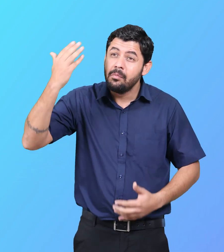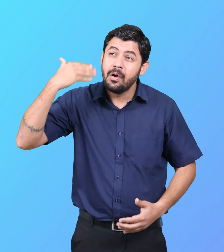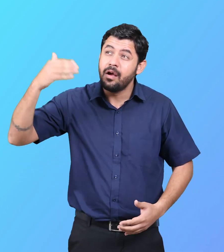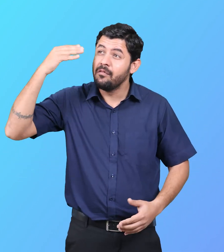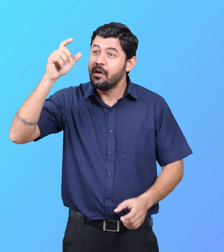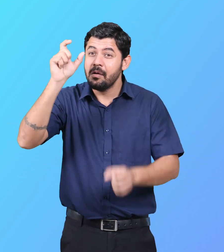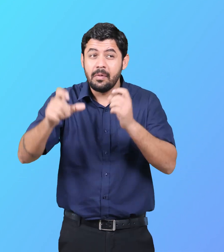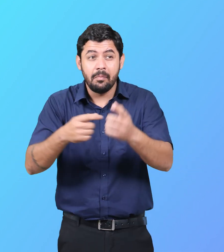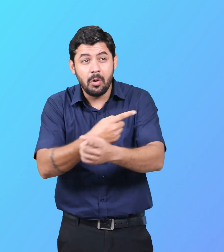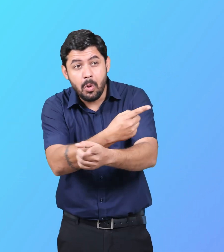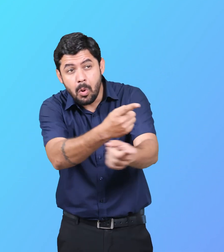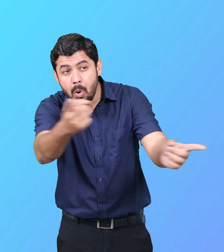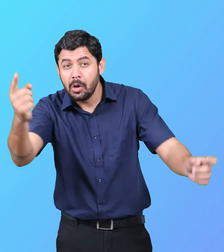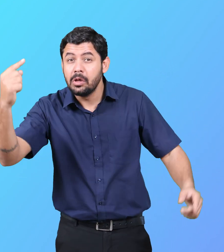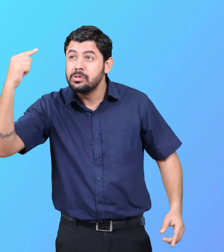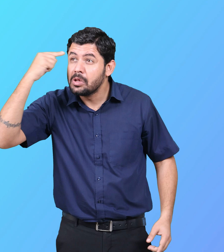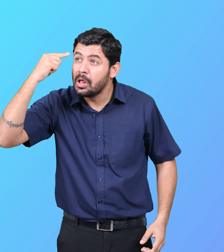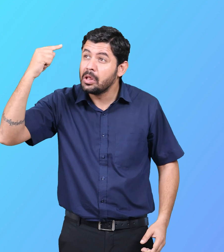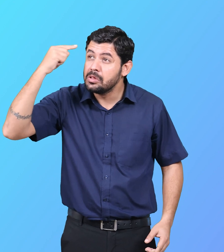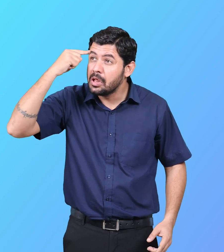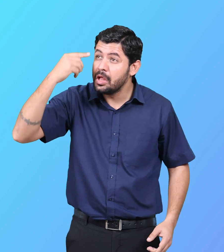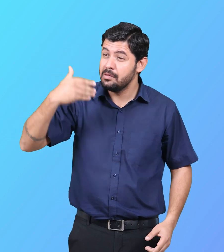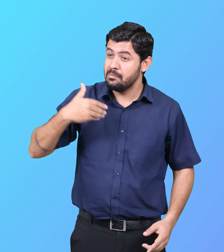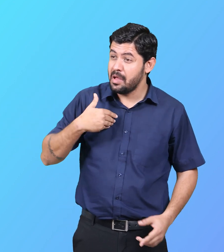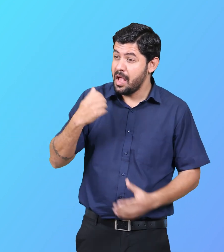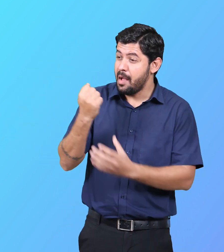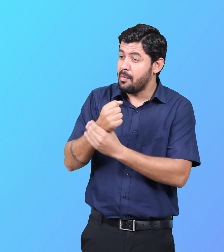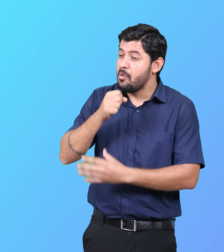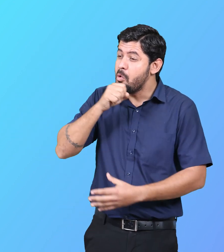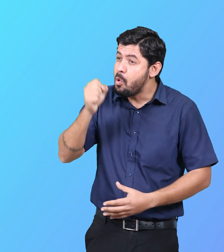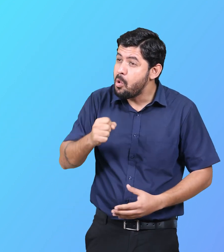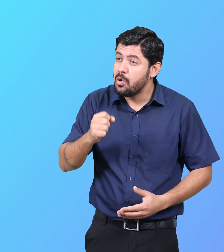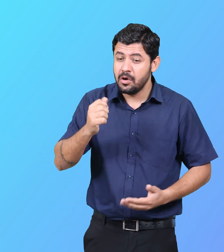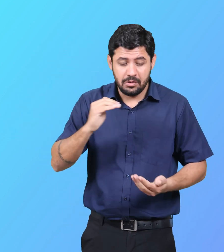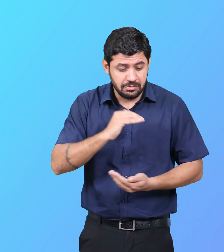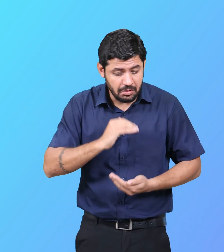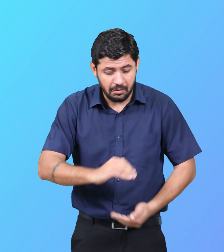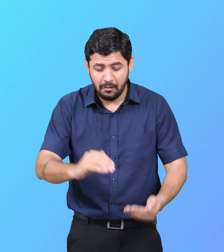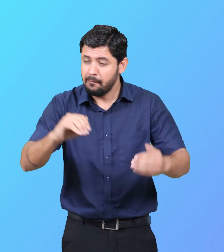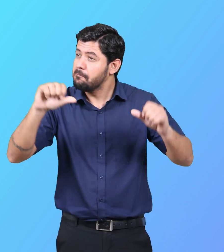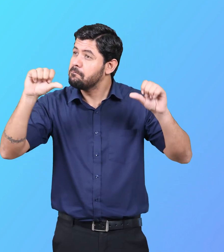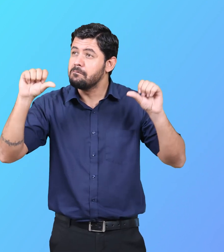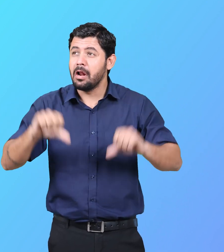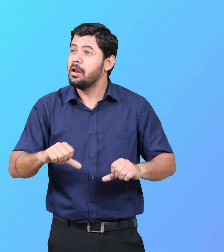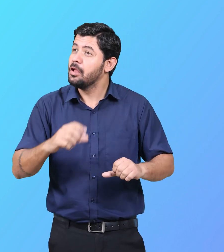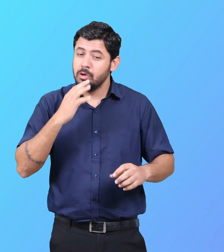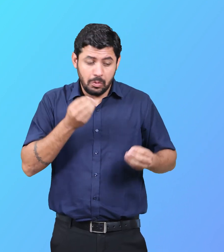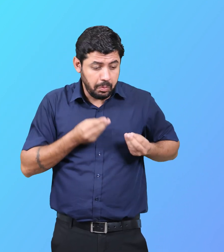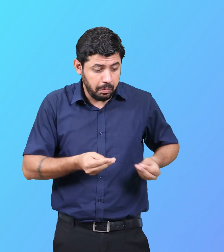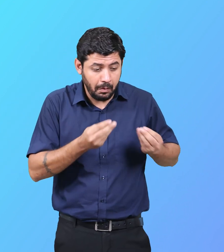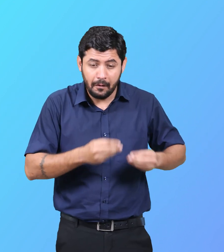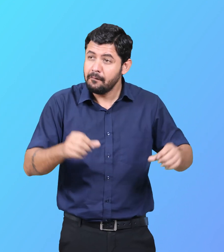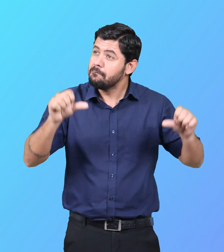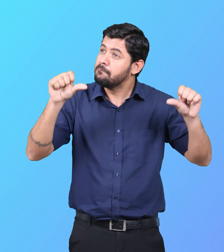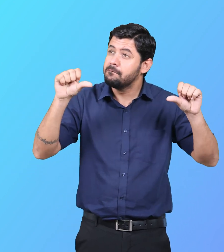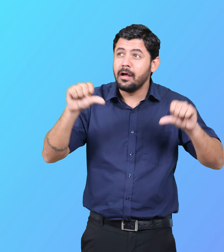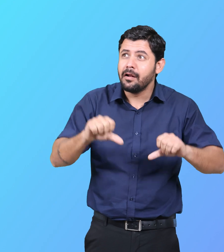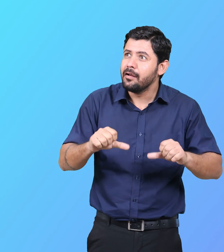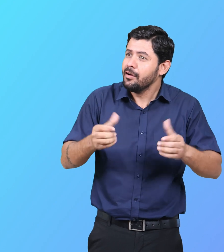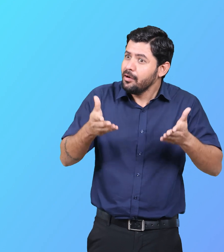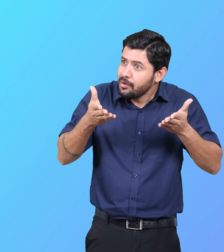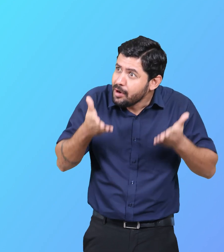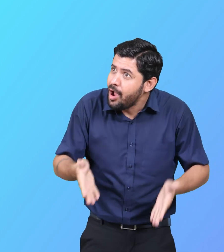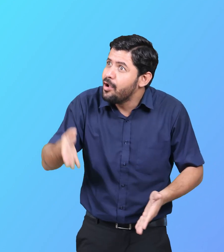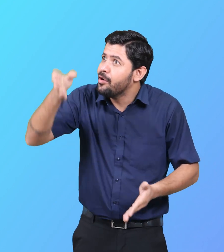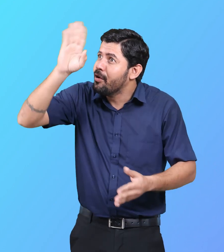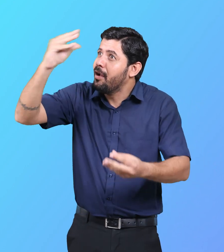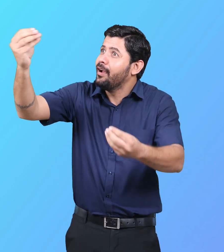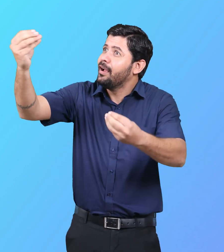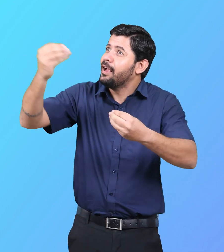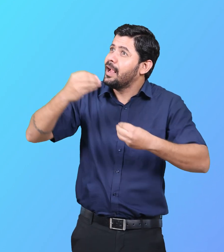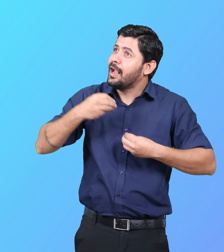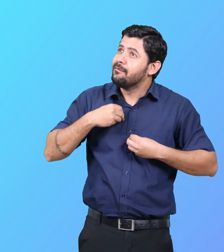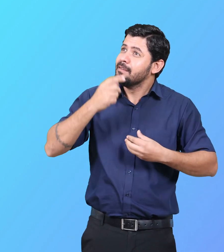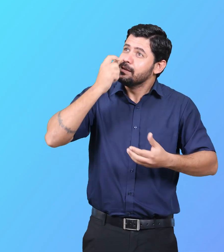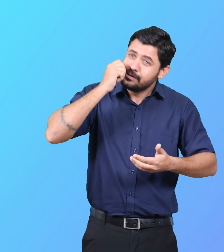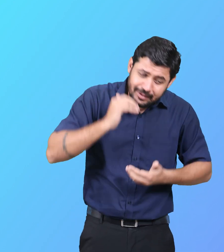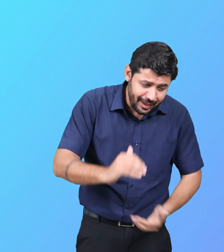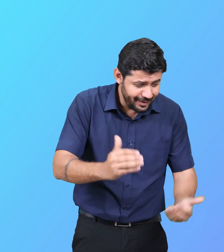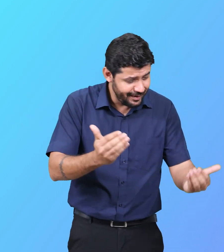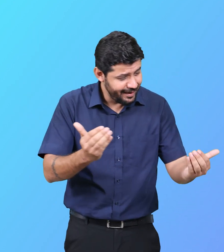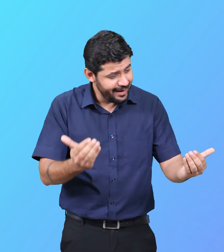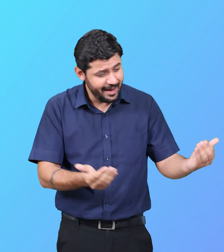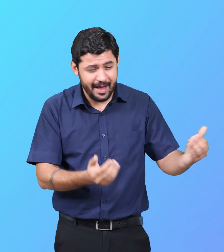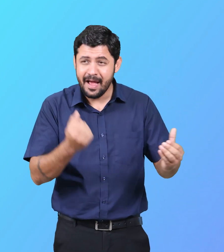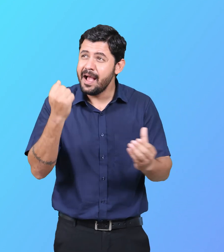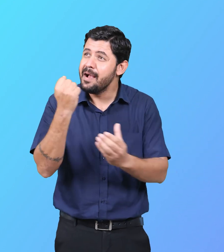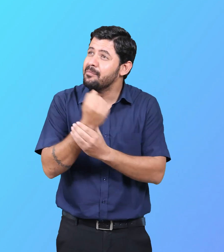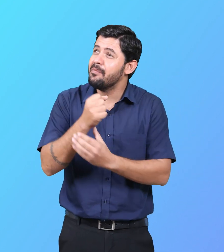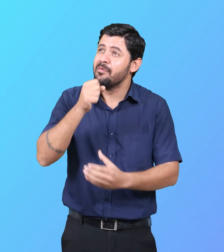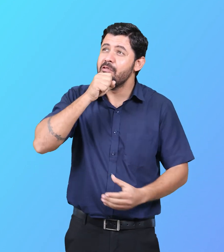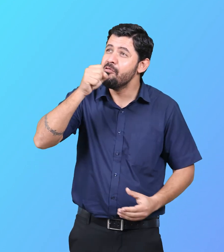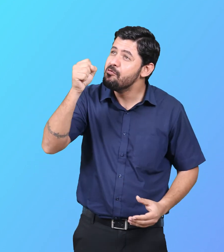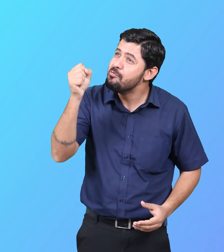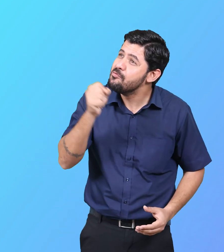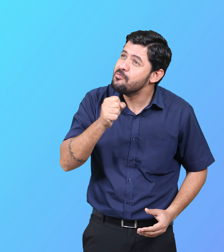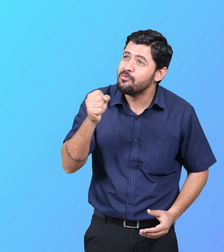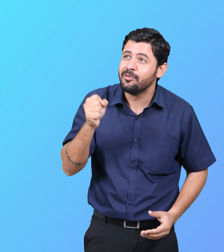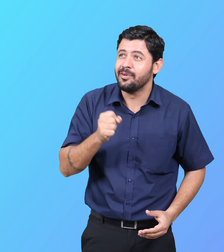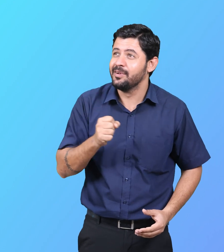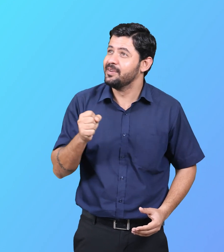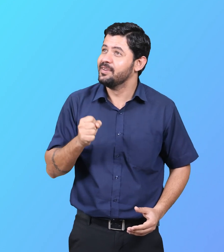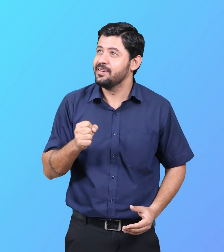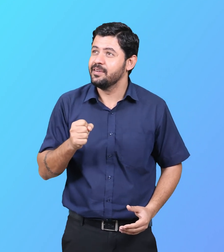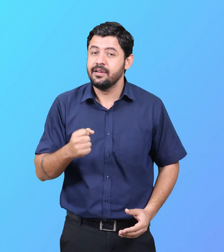No one thought I would ever be able to have Abraham’s child. But now, even though Abraham is old, I have given him a son.”